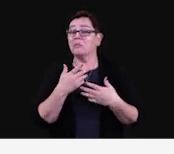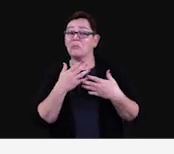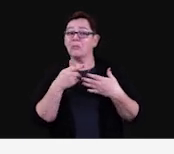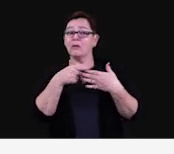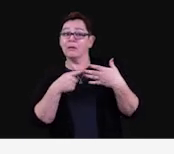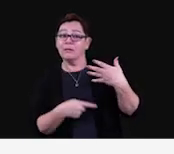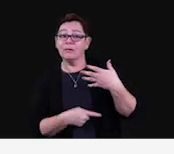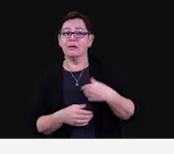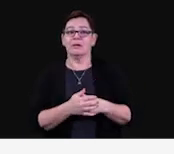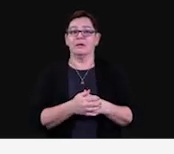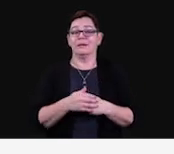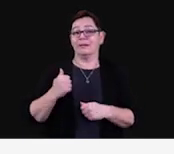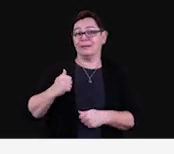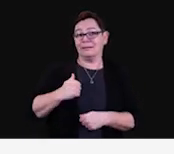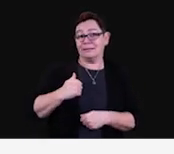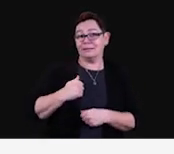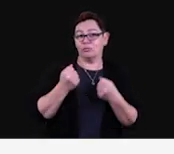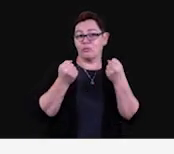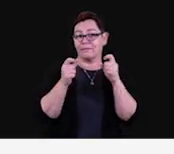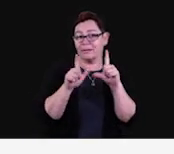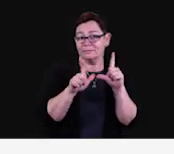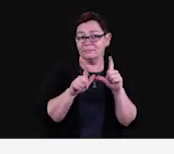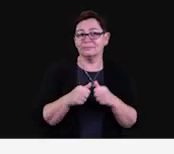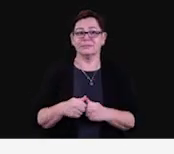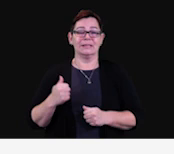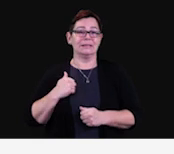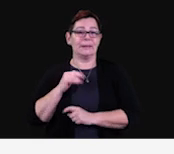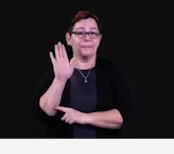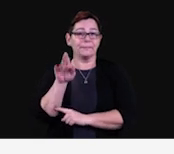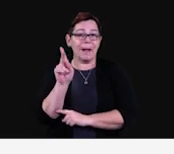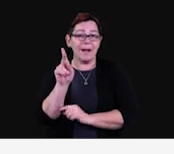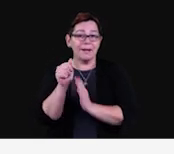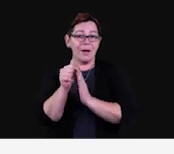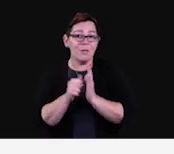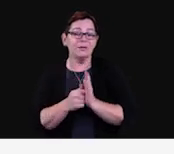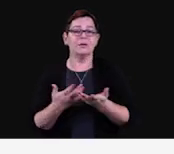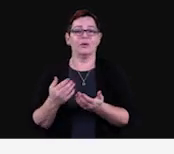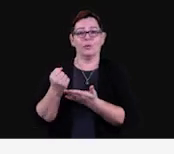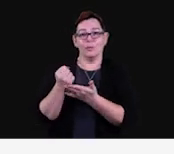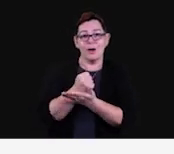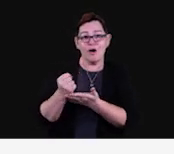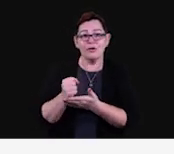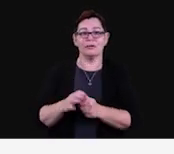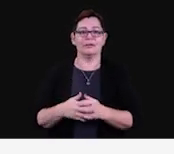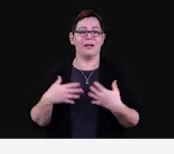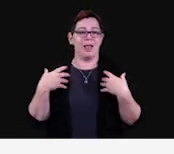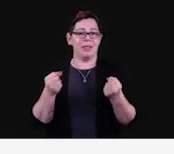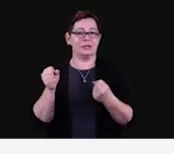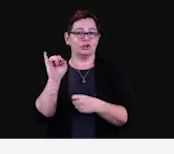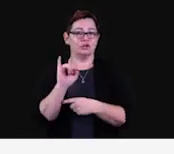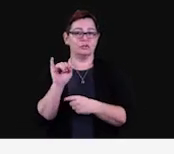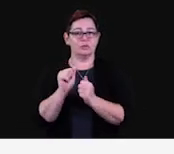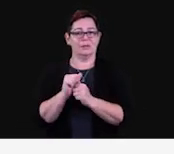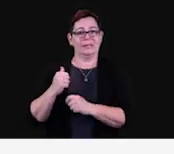Canadian bank accounts or credit cards, and health insurance with a Canadian province or territory.